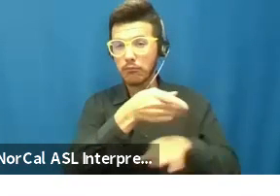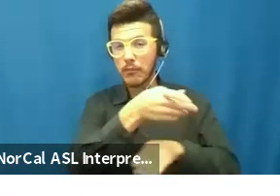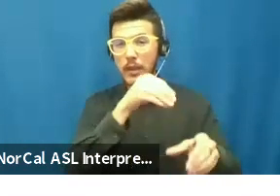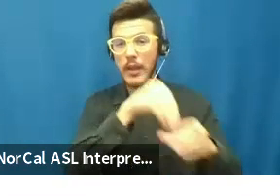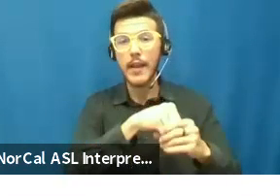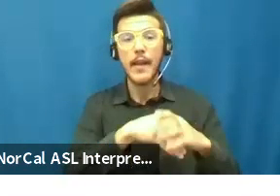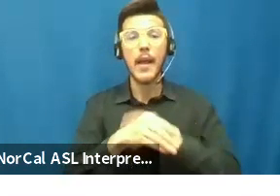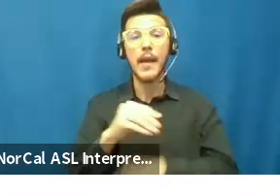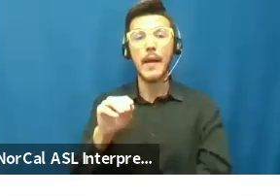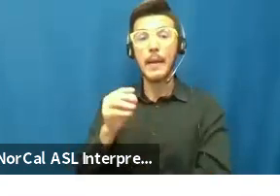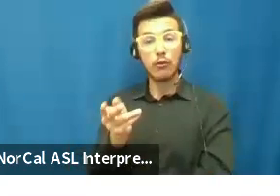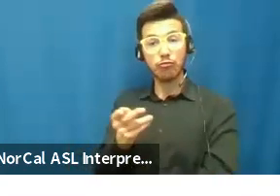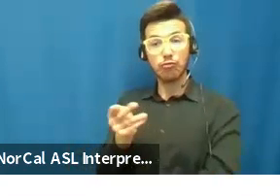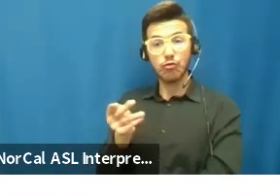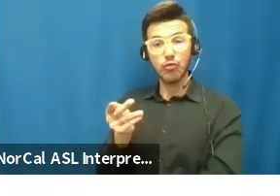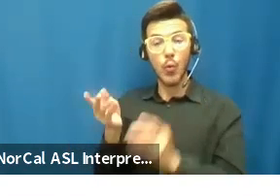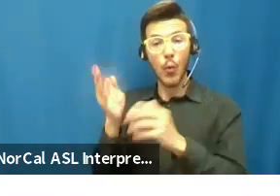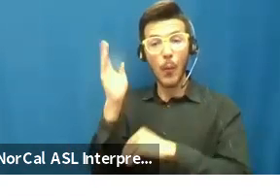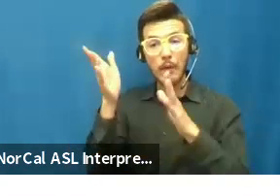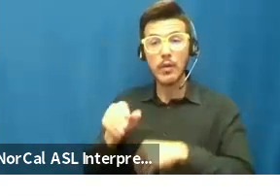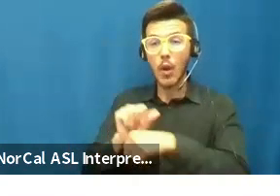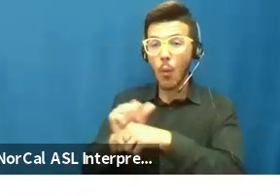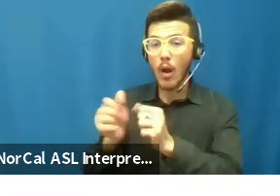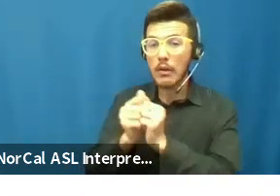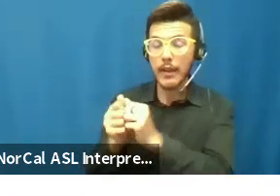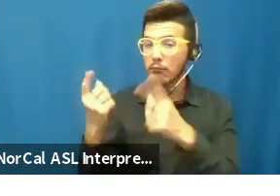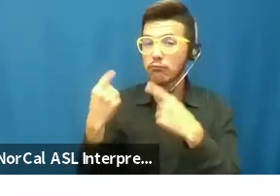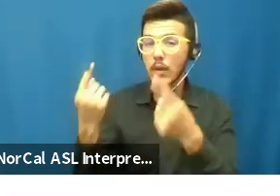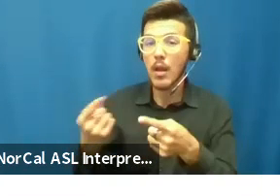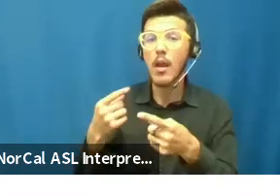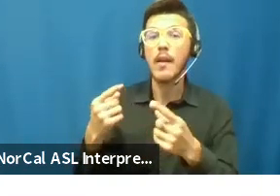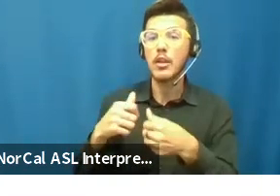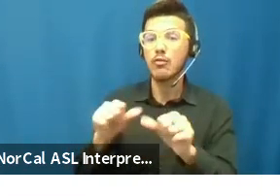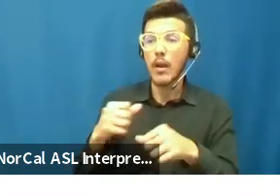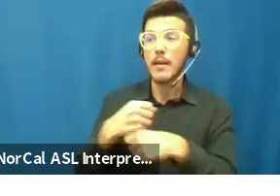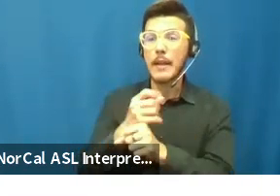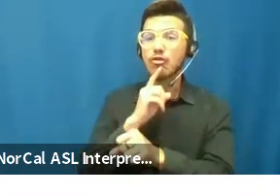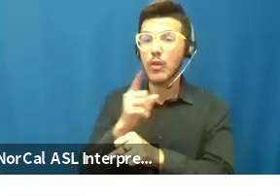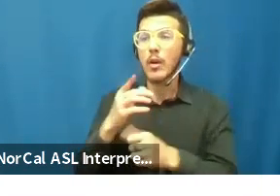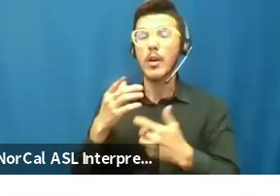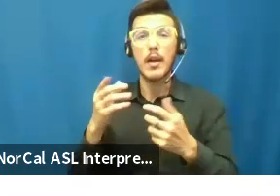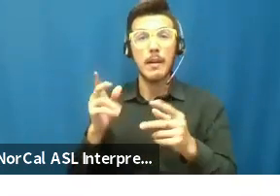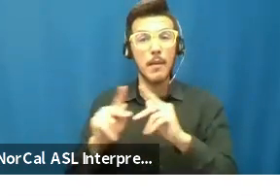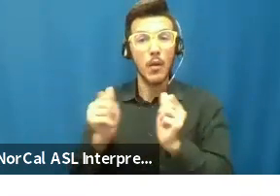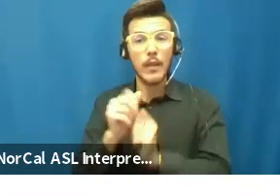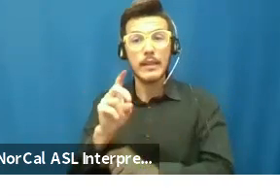studies focused on outcomes for patients with disabilities in the healthcare setting.